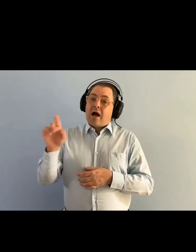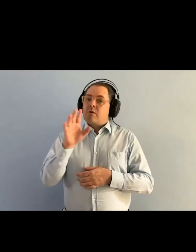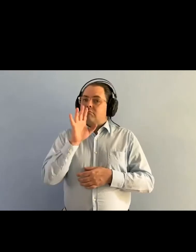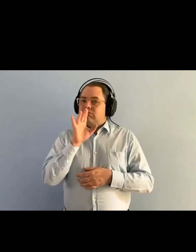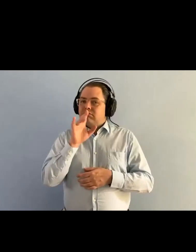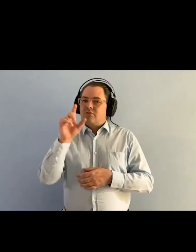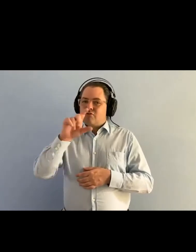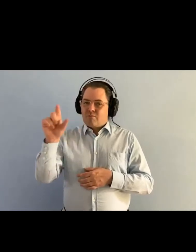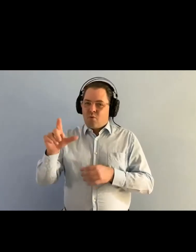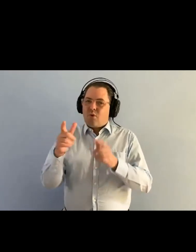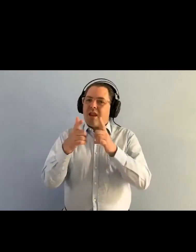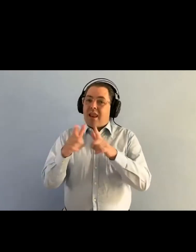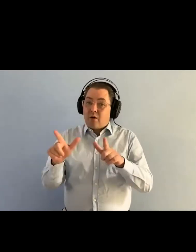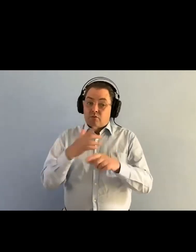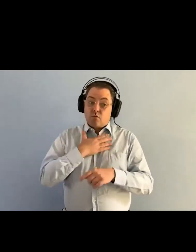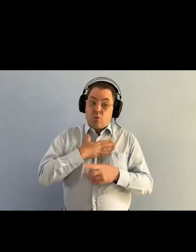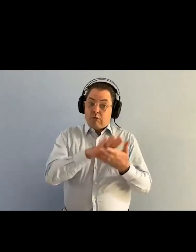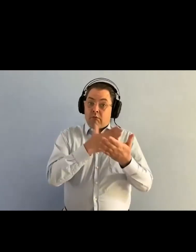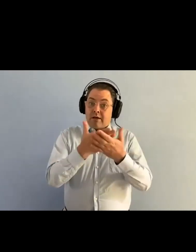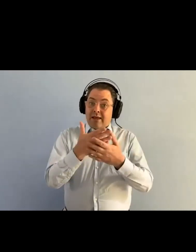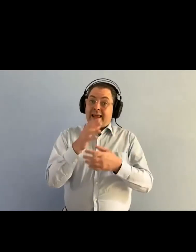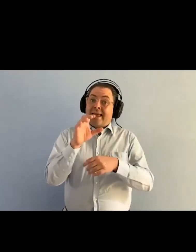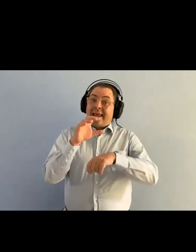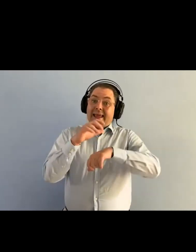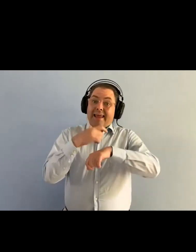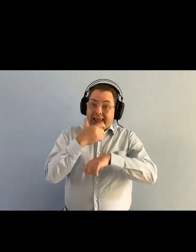provide his presentation in Nepal ease. It's important